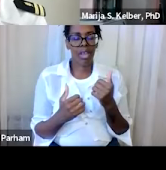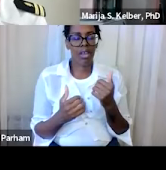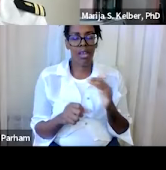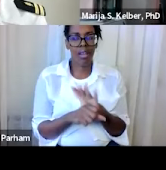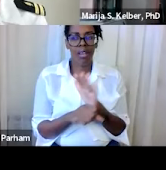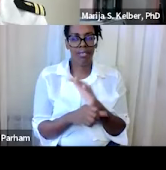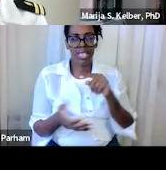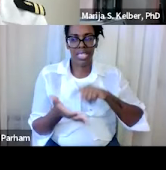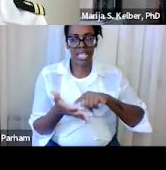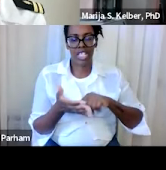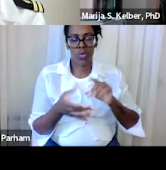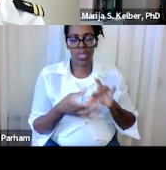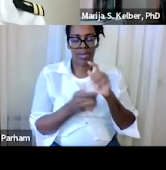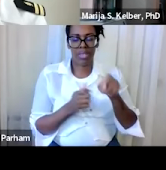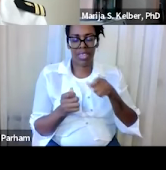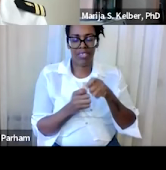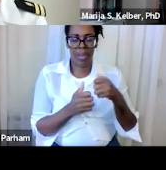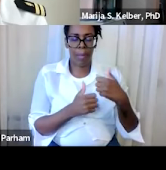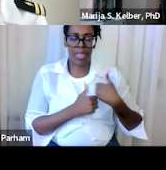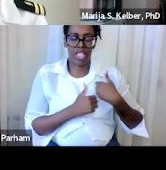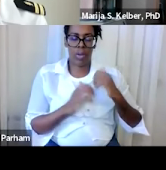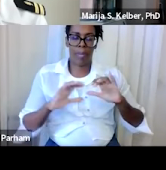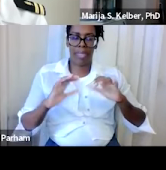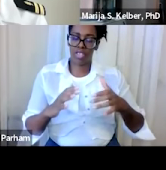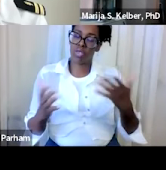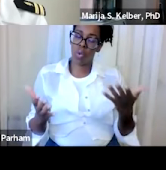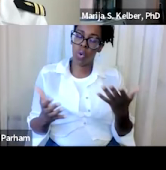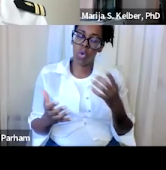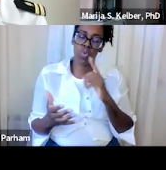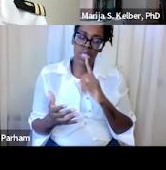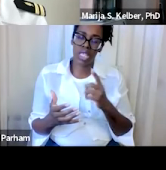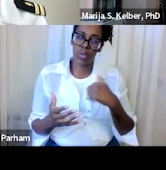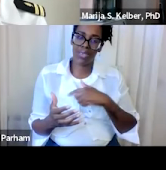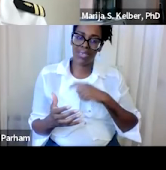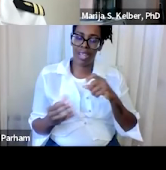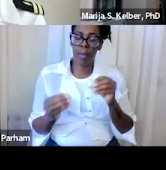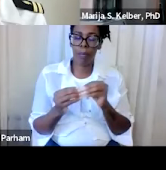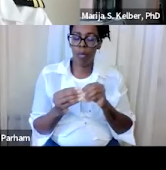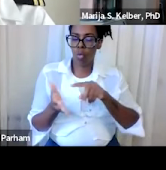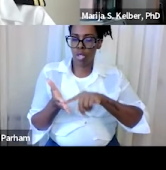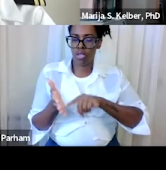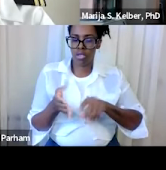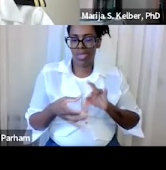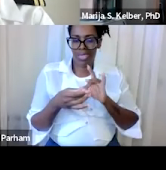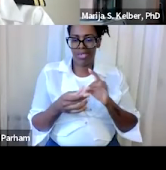so we clearly need more studies done with military populations in terms of this topic area.